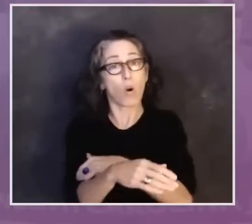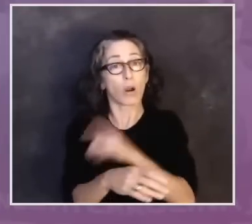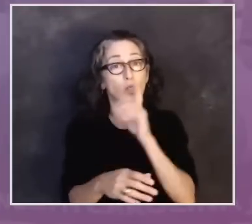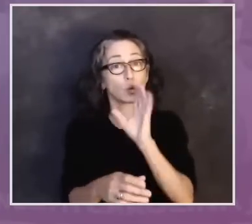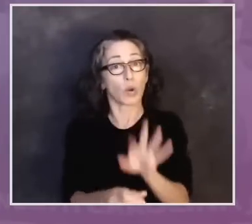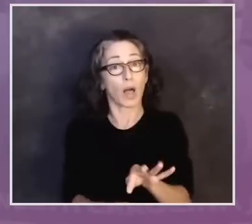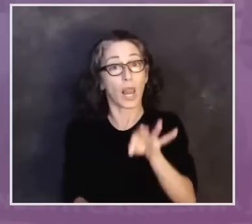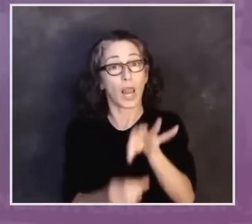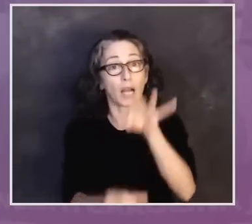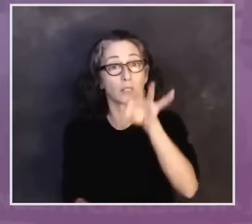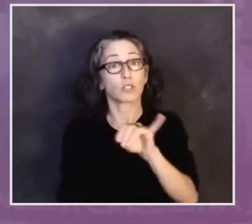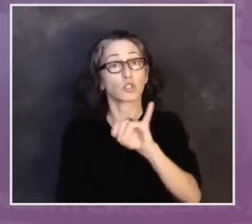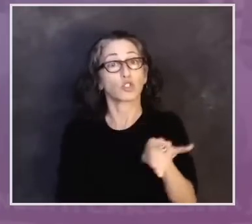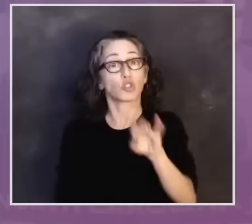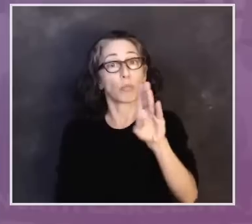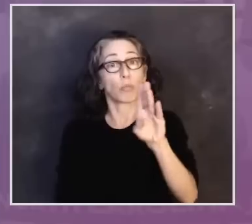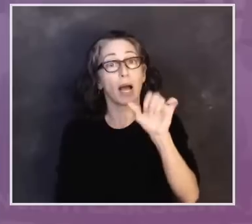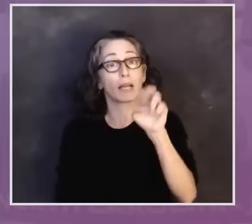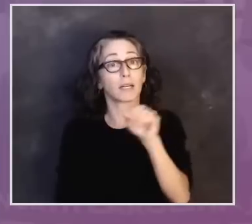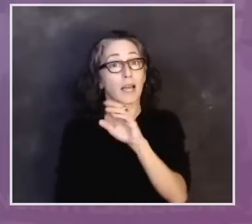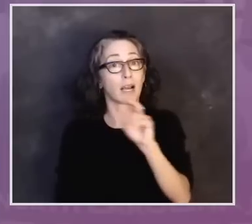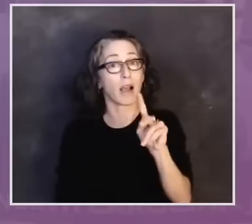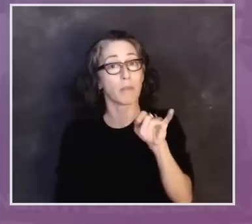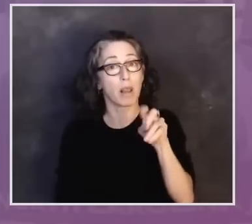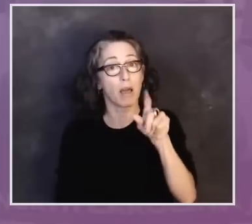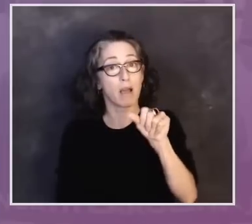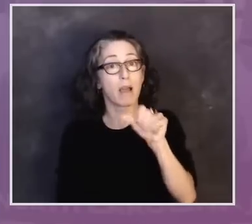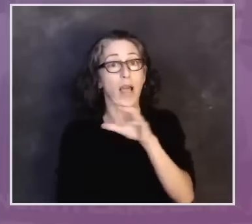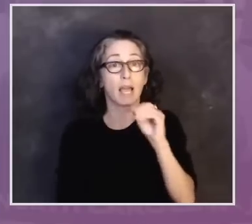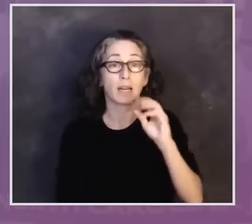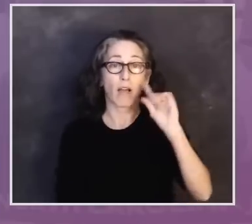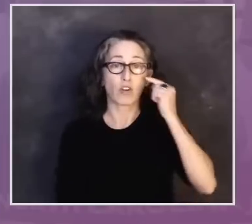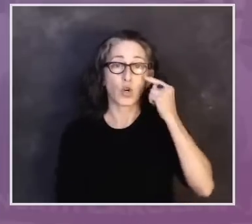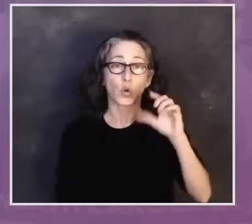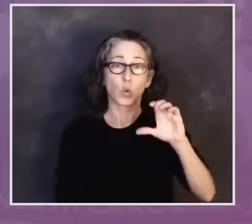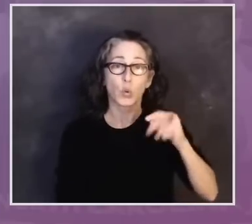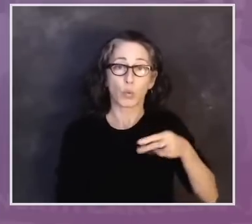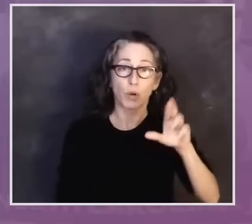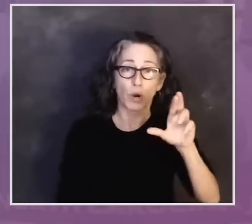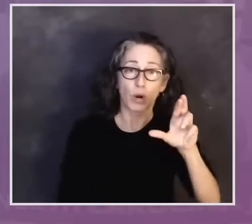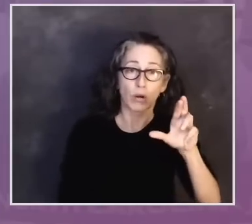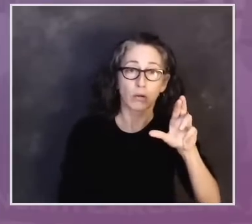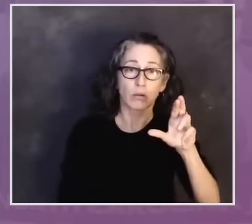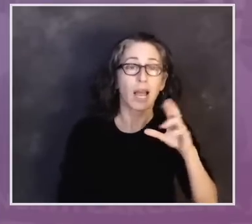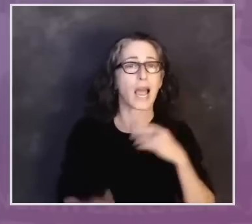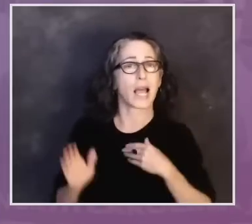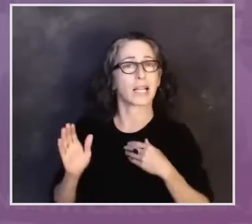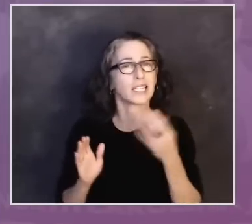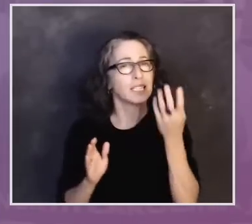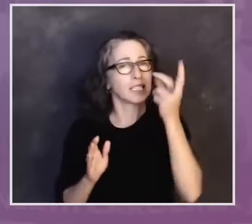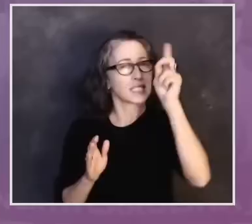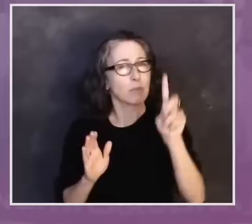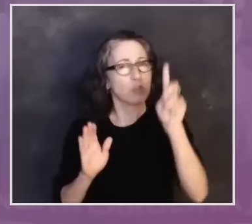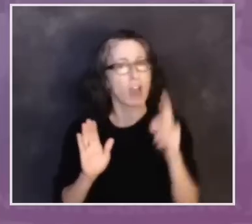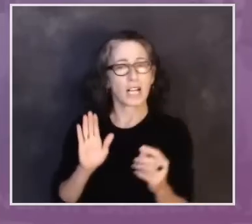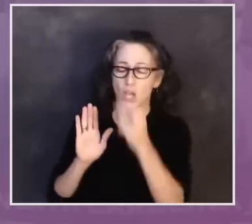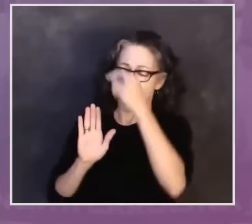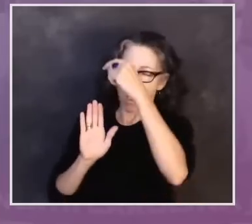EARLY, AS SAFELY AS POSSIBLE. FOLKS, WE HAVE THE POWER TO ELECT JOE BIDEN AND KAMALA HARRIS.